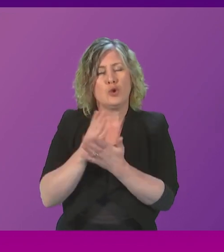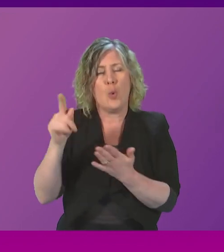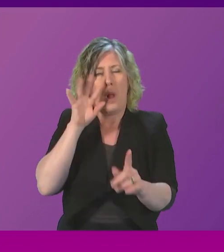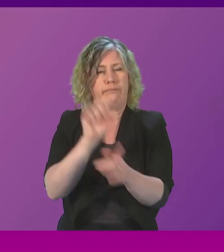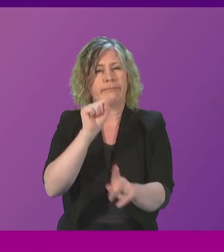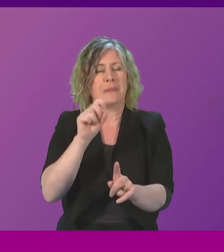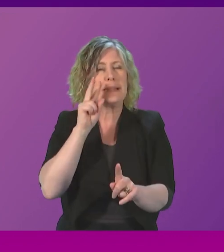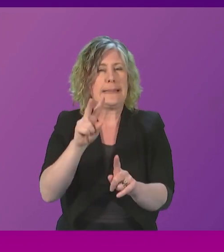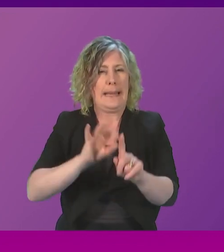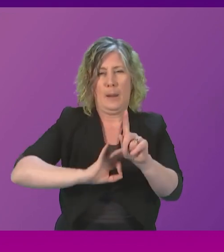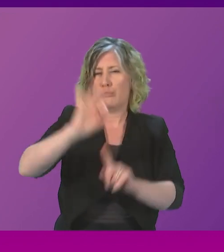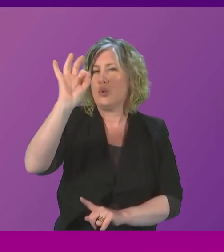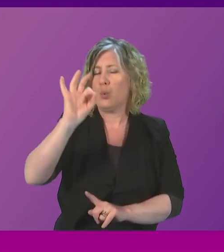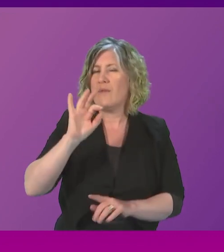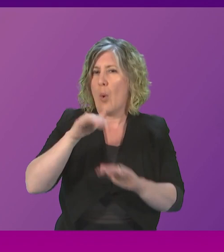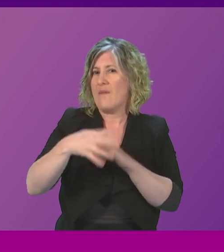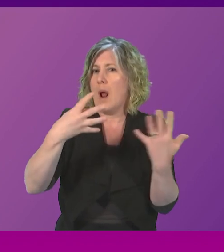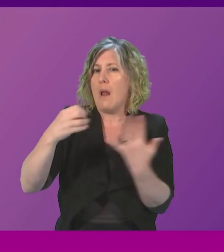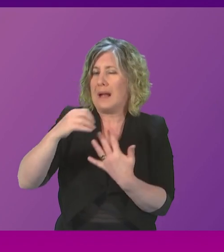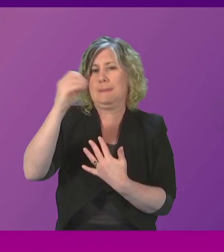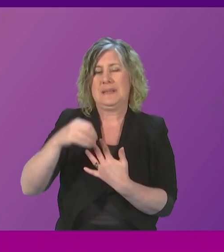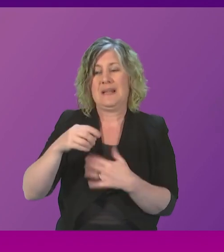of 90 per cent of young people being seen by CAMHS within 18 weeks.